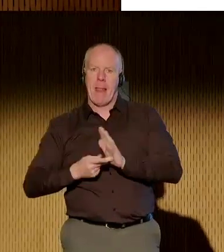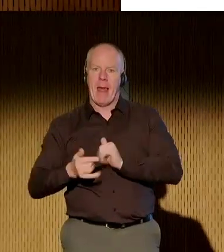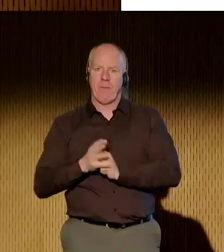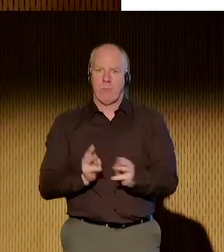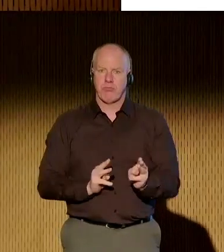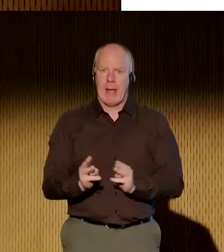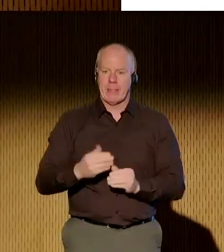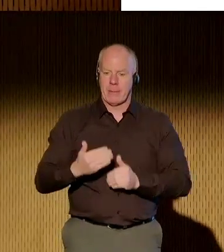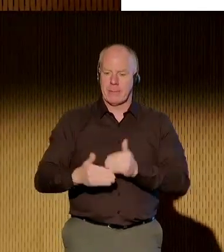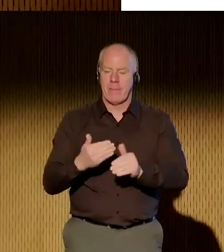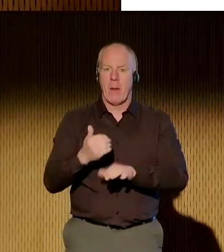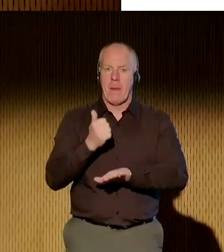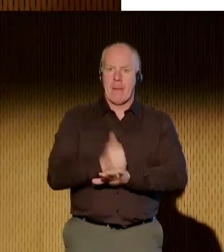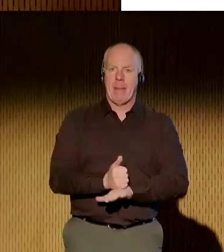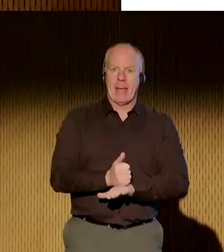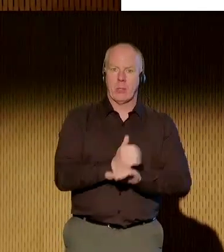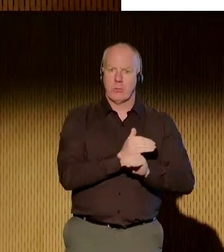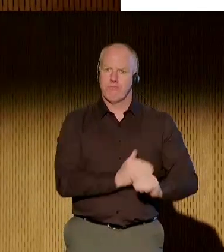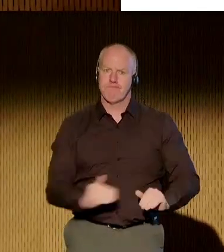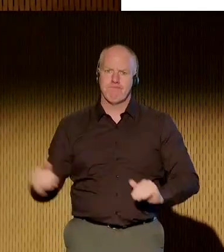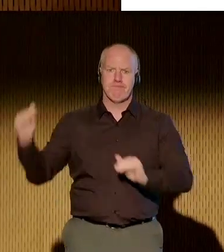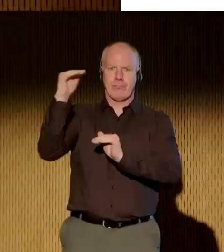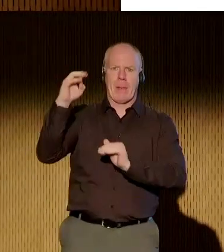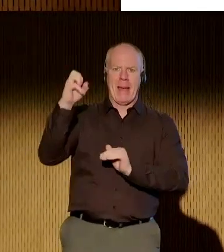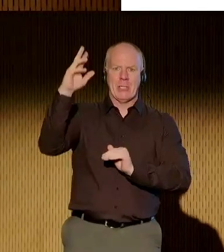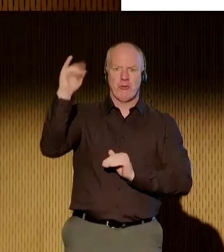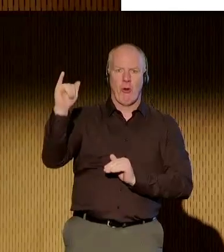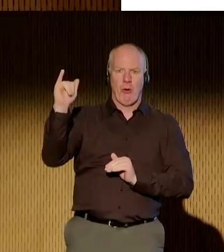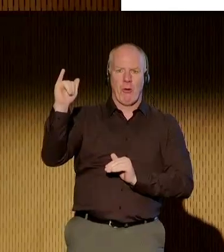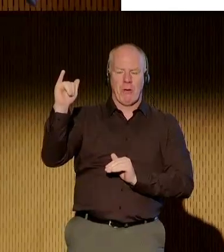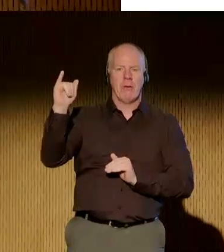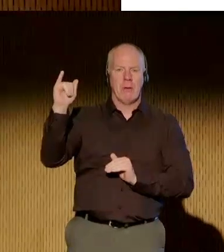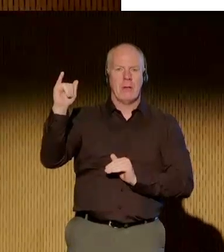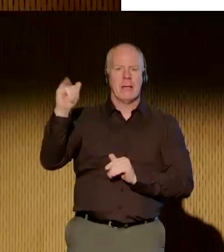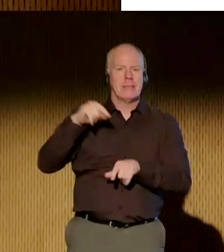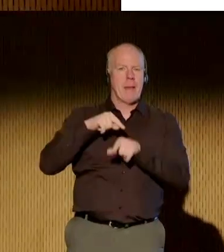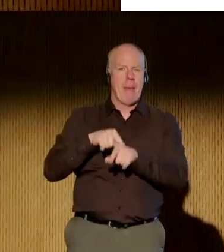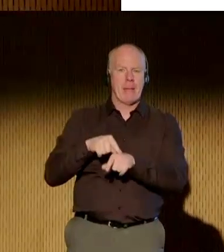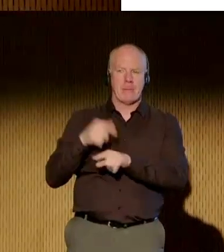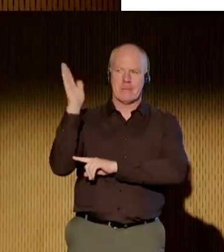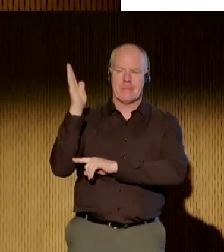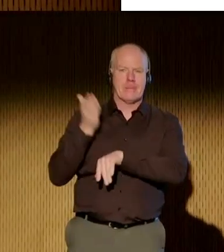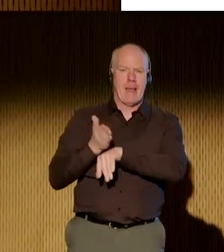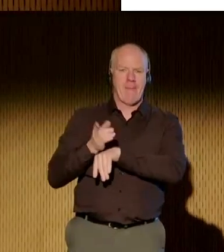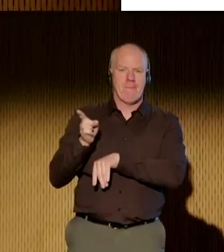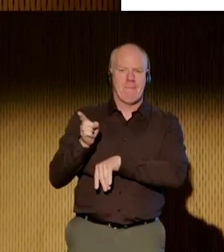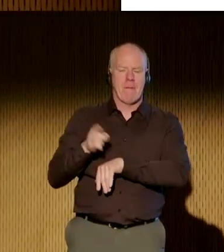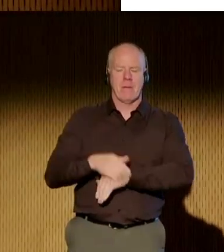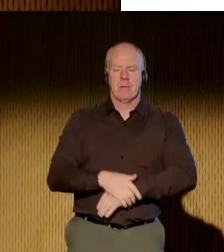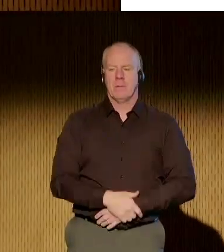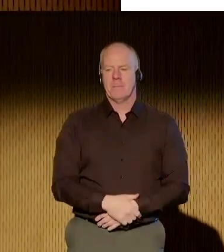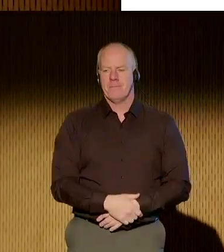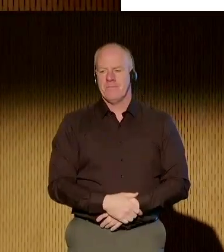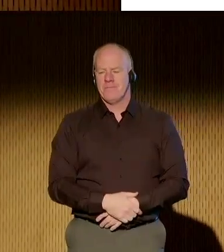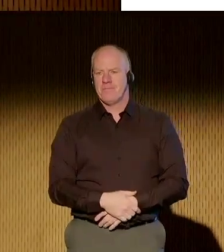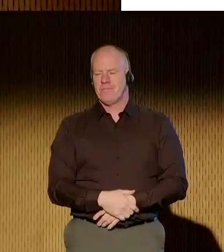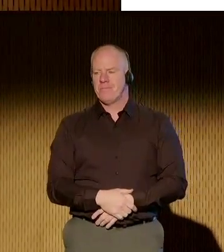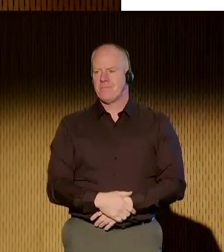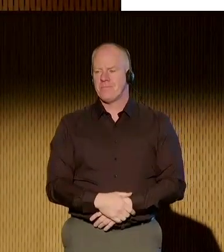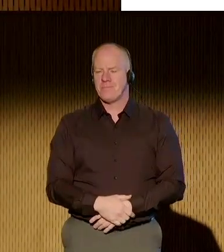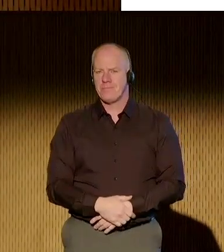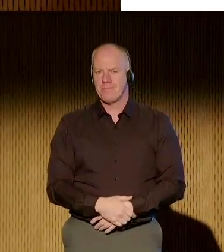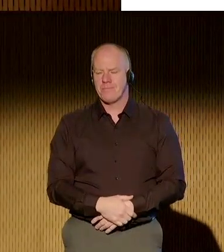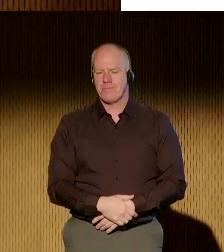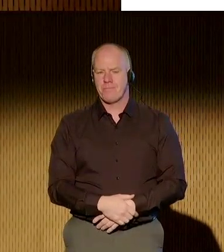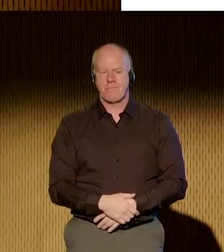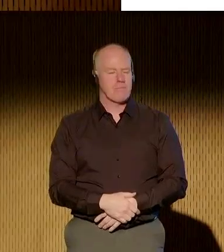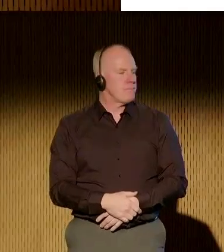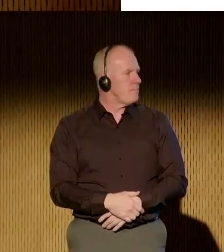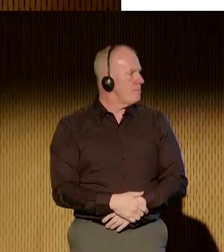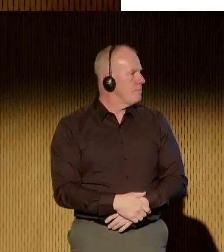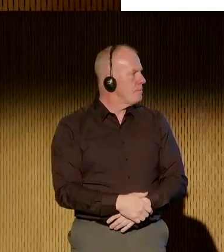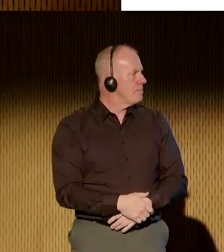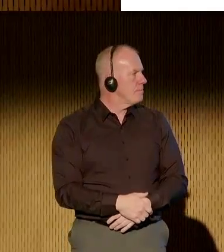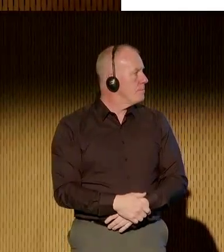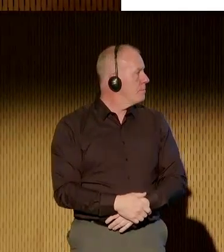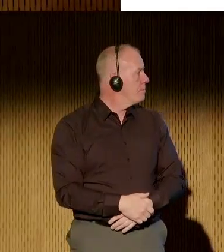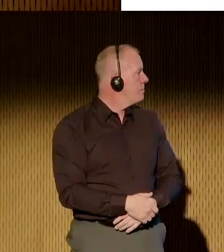from a basic level to a mastery level depending on the asking faculty. We want to encourage